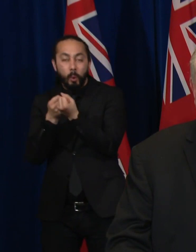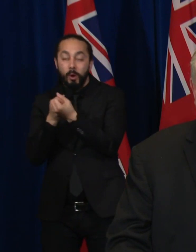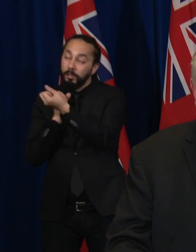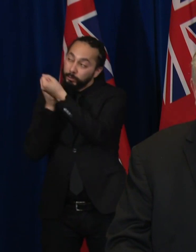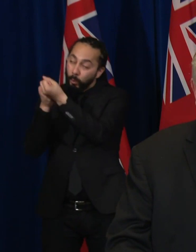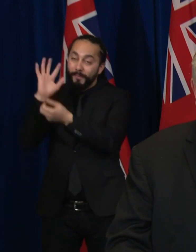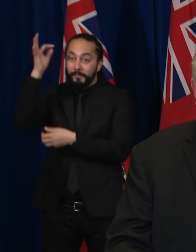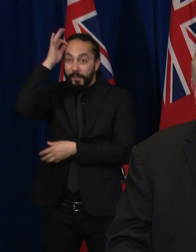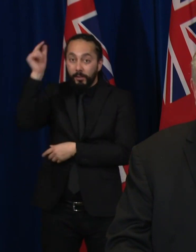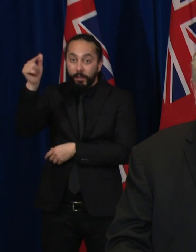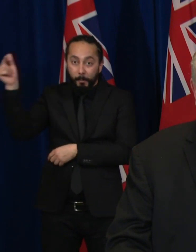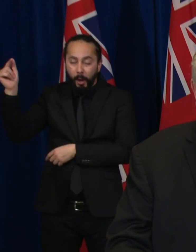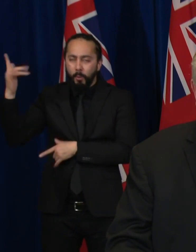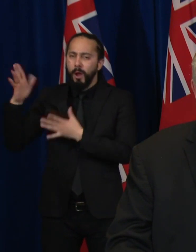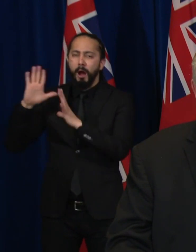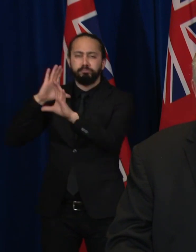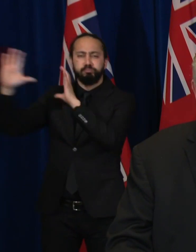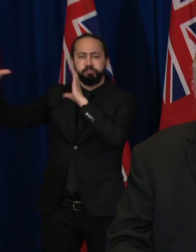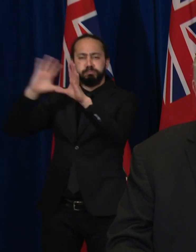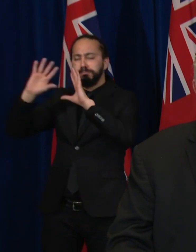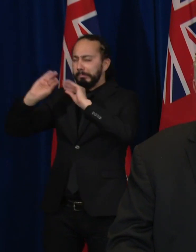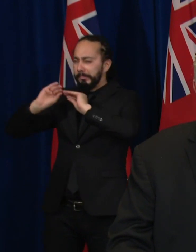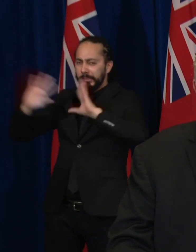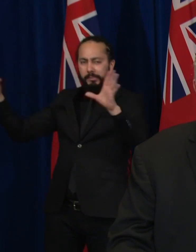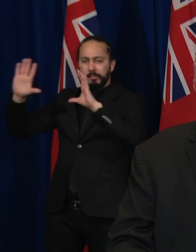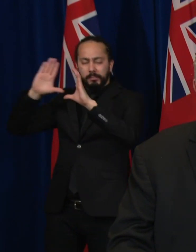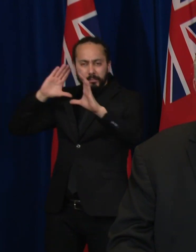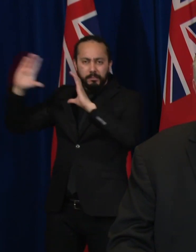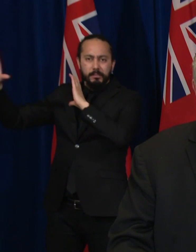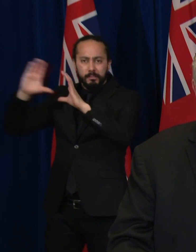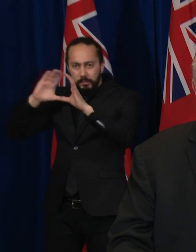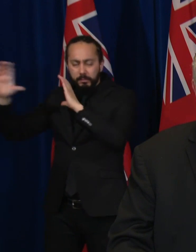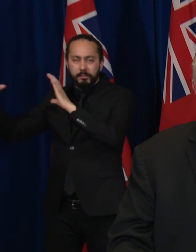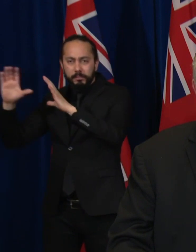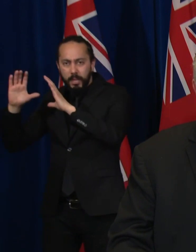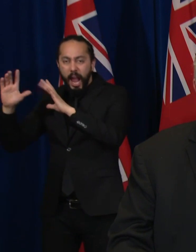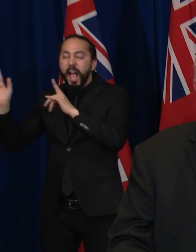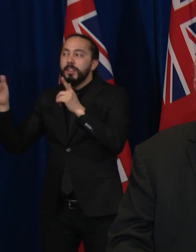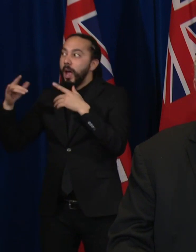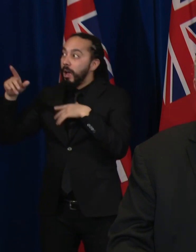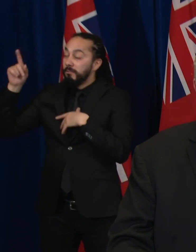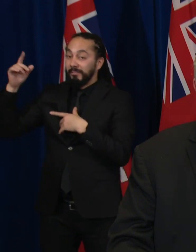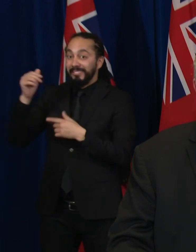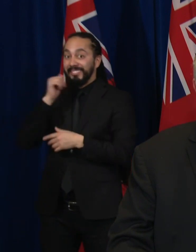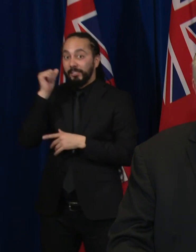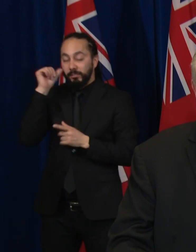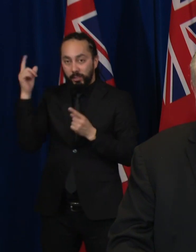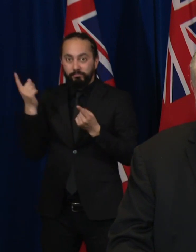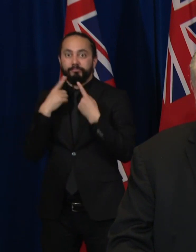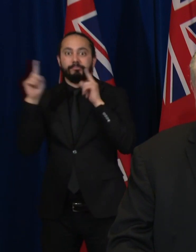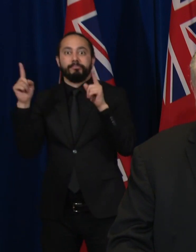We're in full communications. Before we cut a PO yesterday I consulted with the federal government.